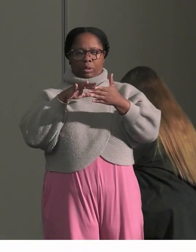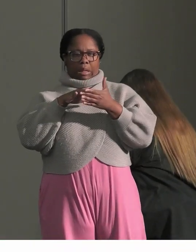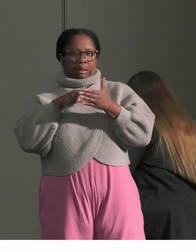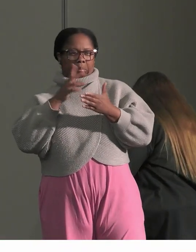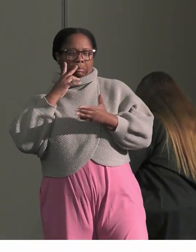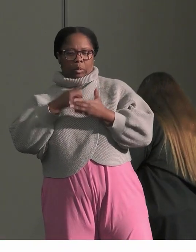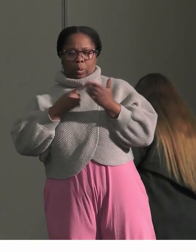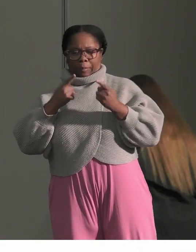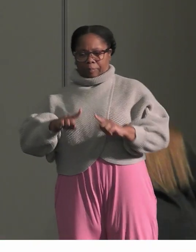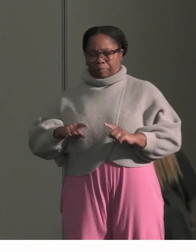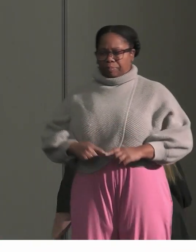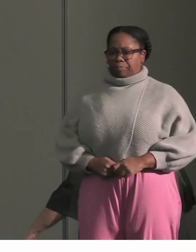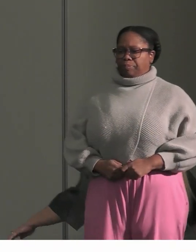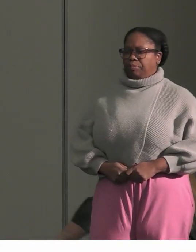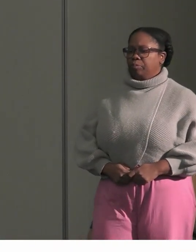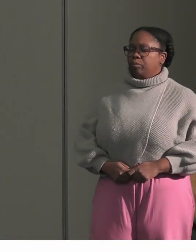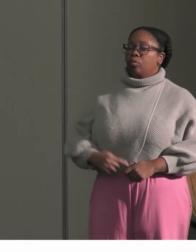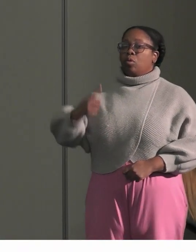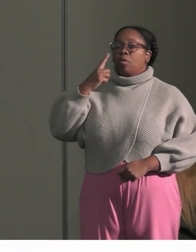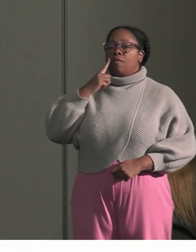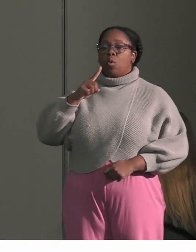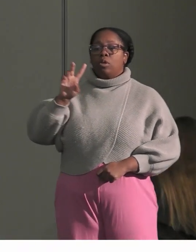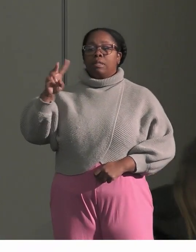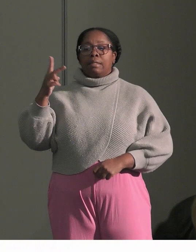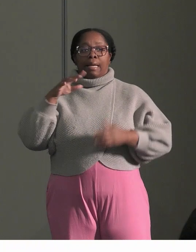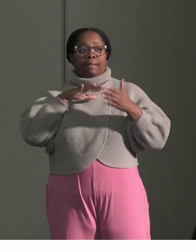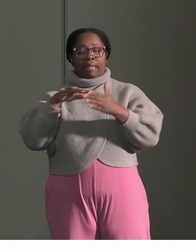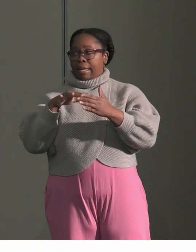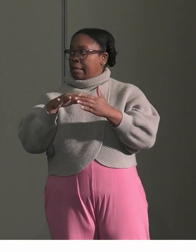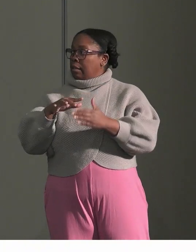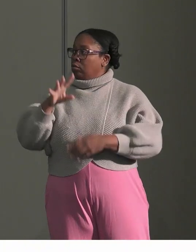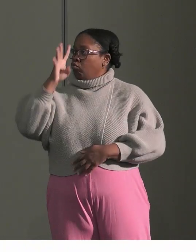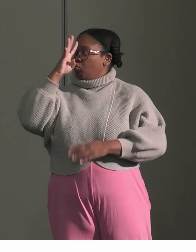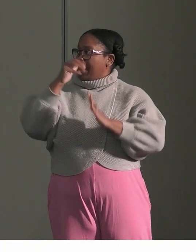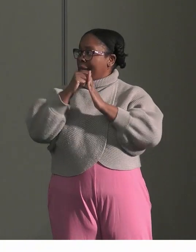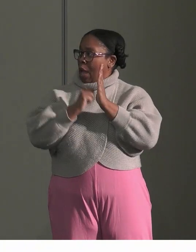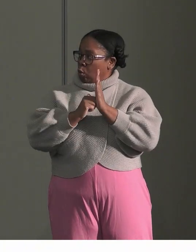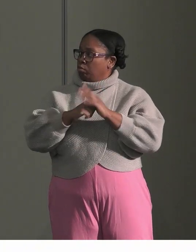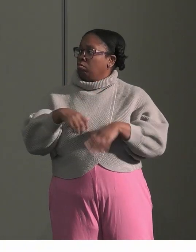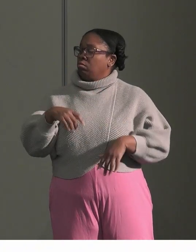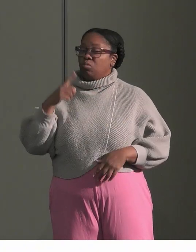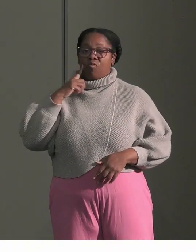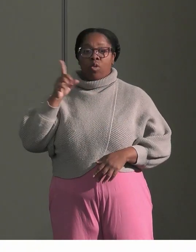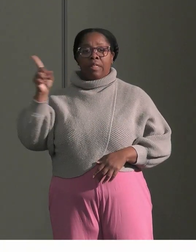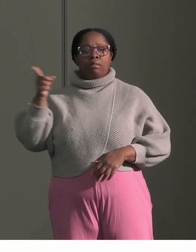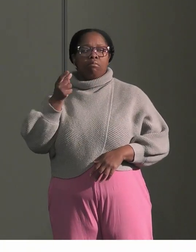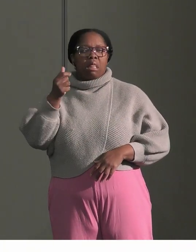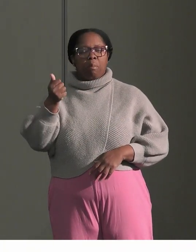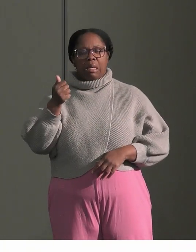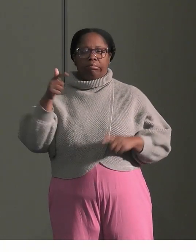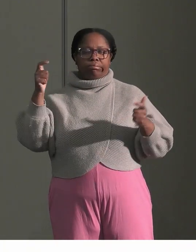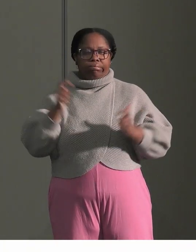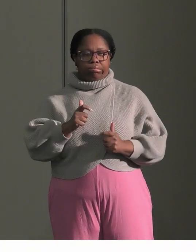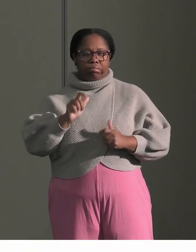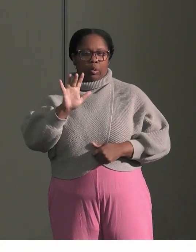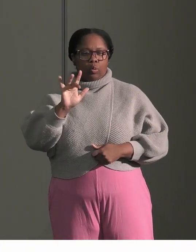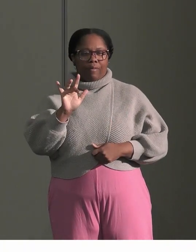So, for a second study creating an account. For this one, little fewer 25 takeaways across